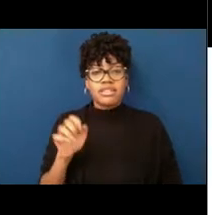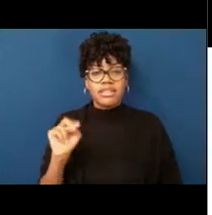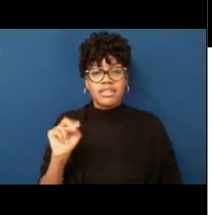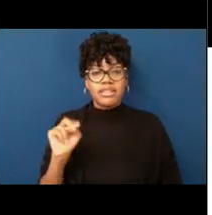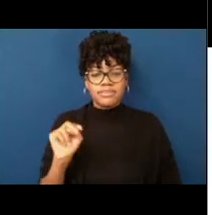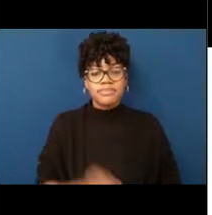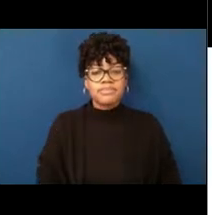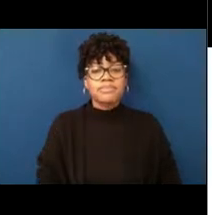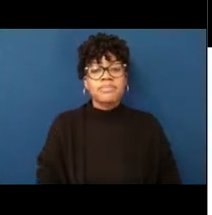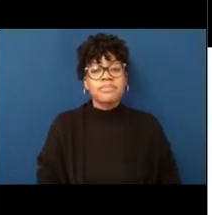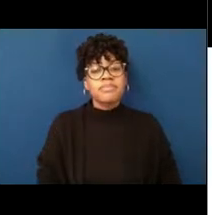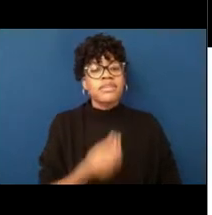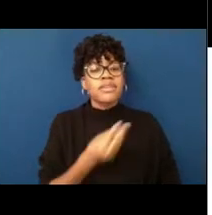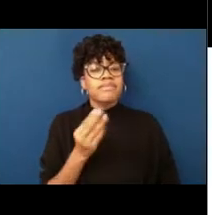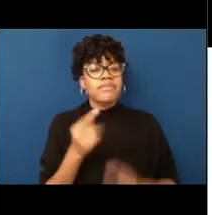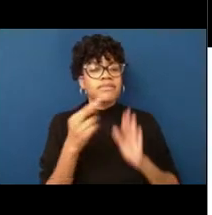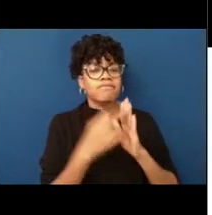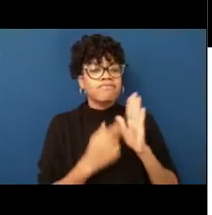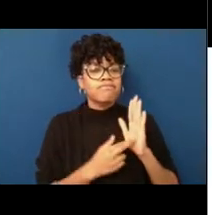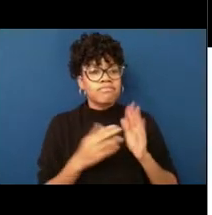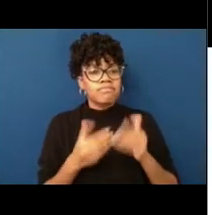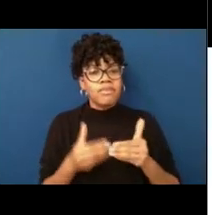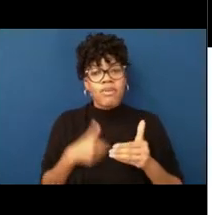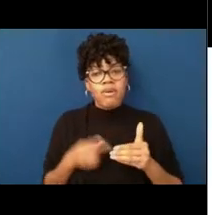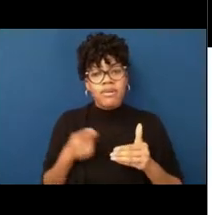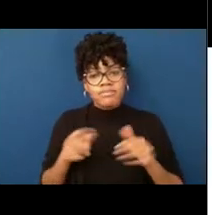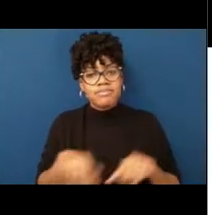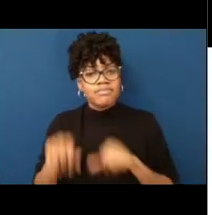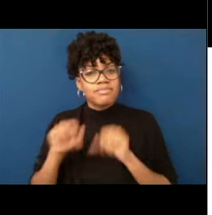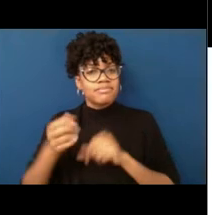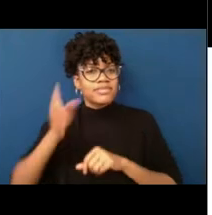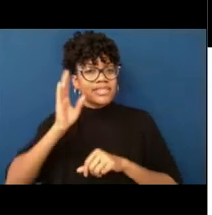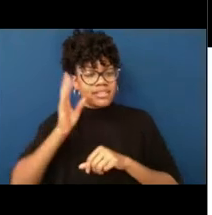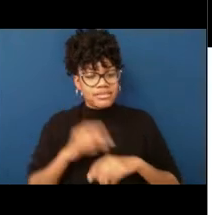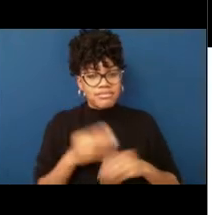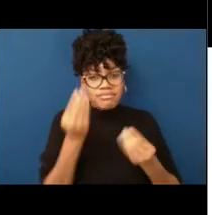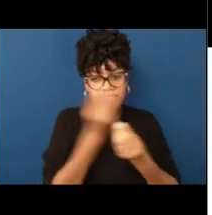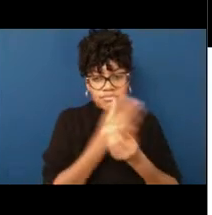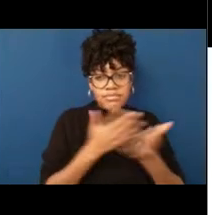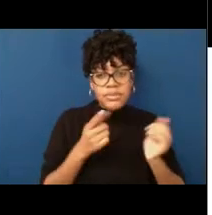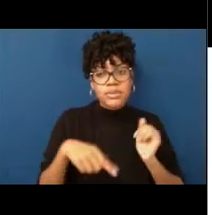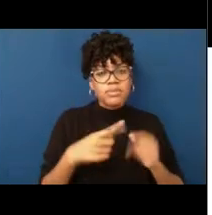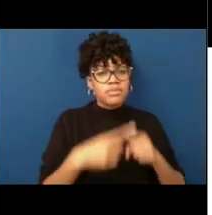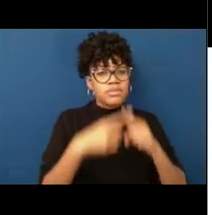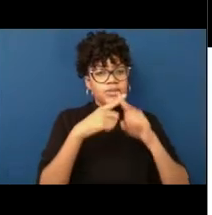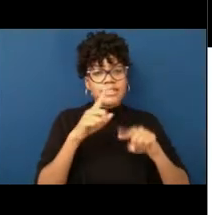A few guidelines before I hand you over to Malia. You're all muted. However, there's a chat box where you can write questions.